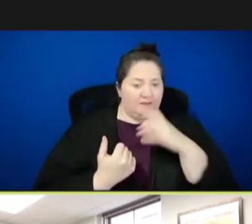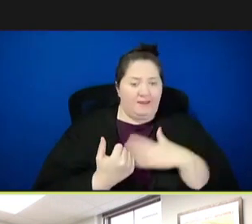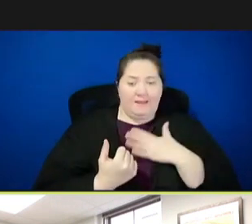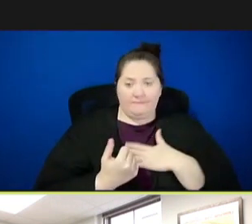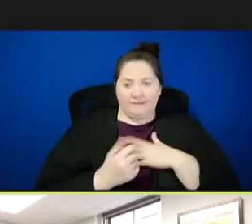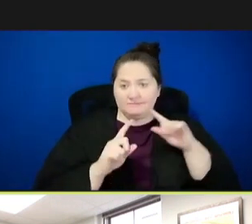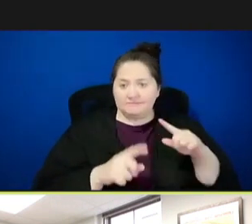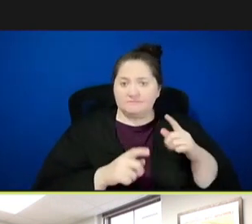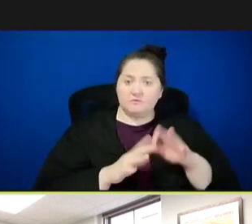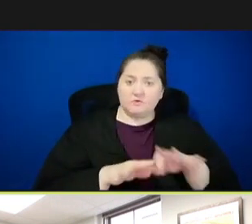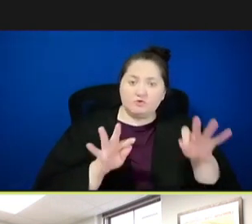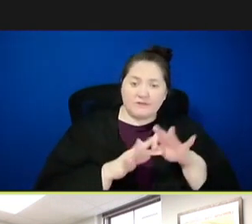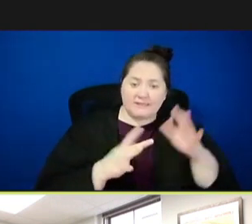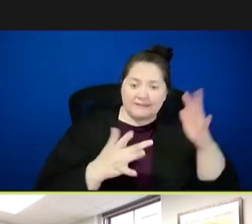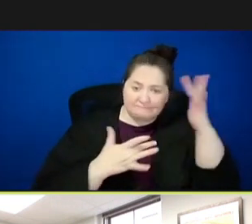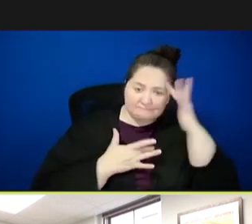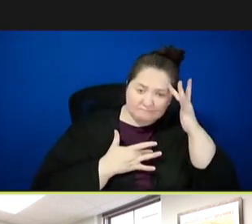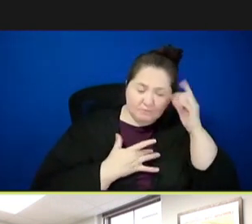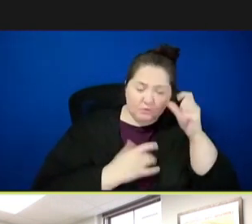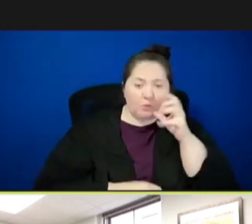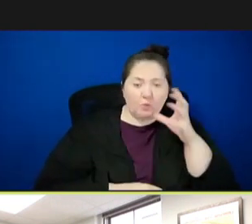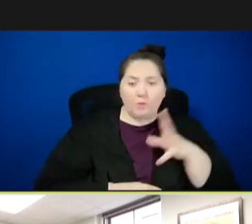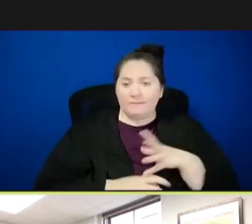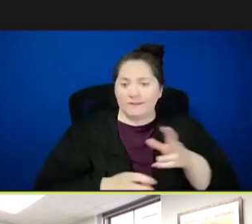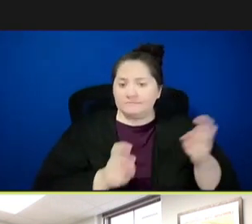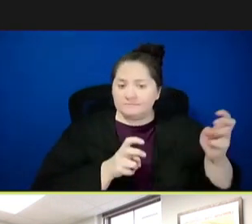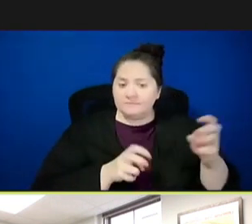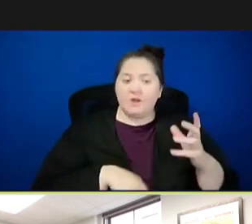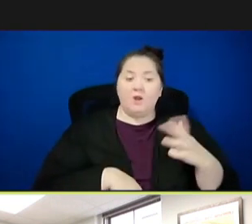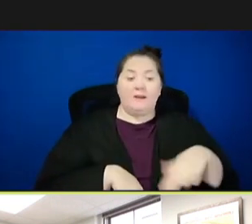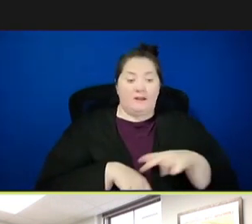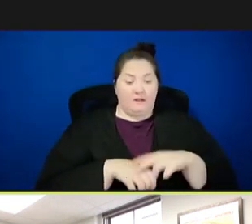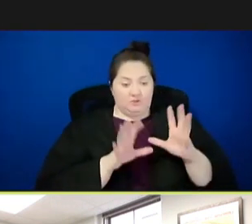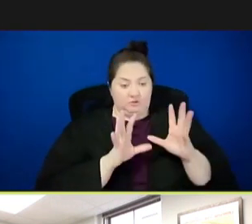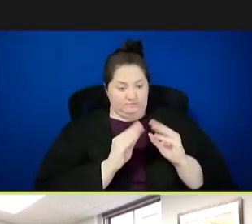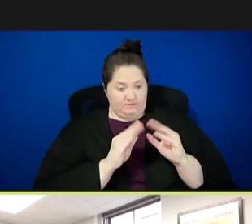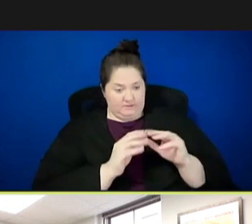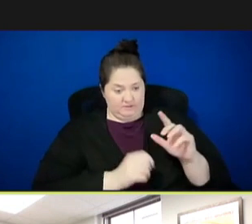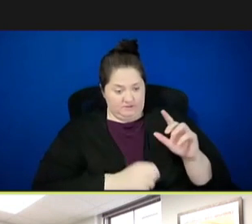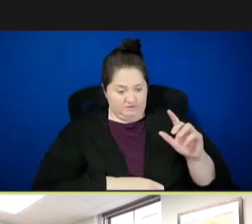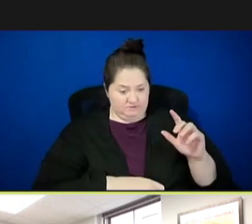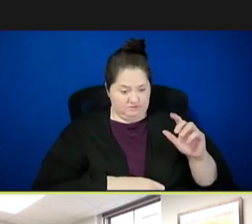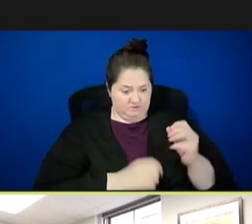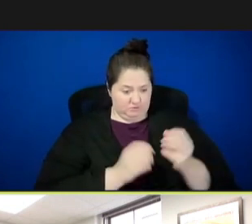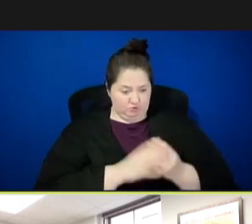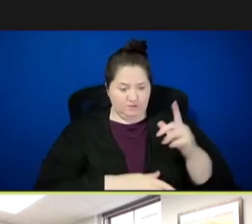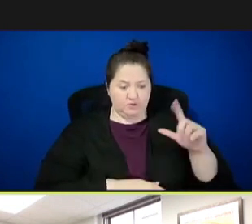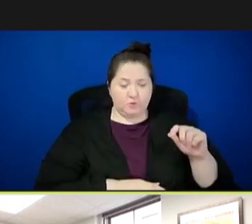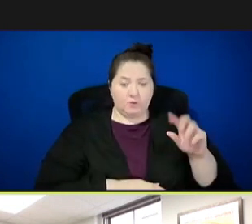critically ill women. At our national meeting in the spring of 2022, we had a speaker from